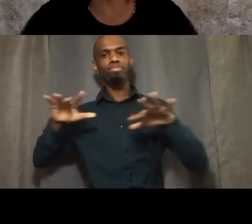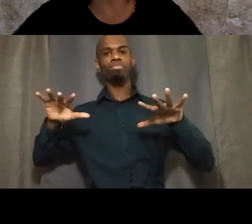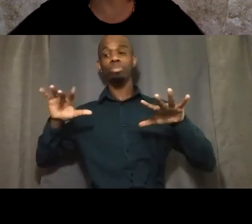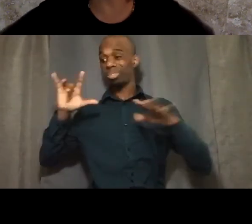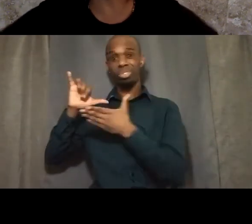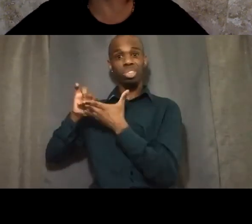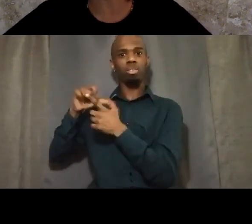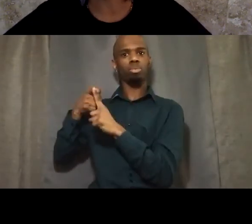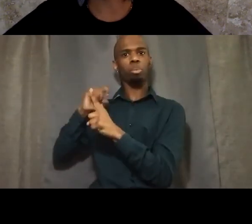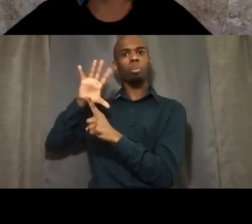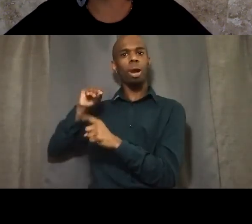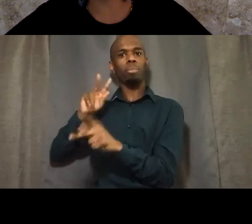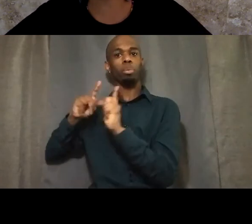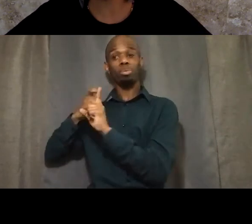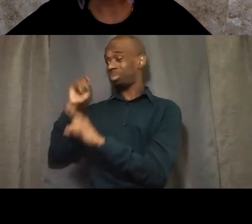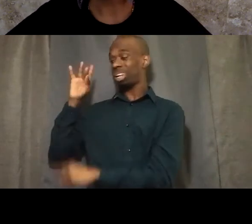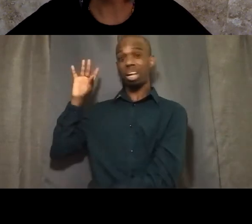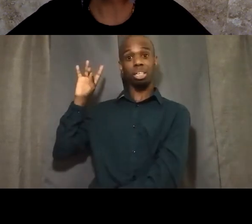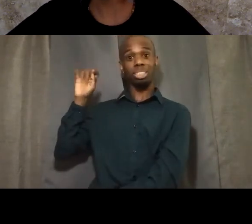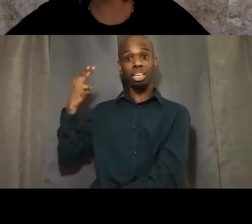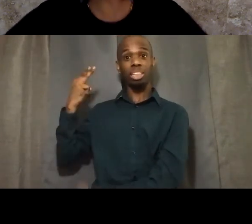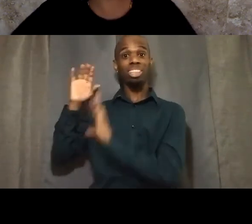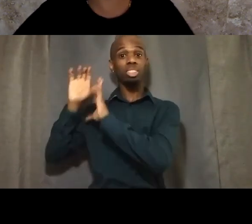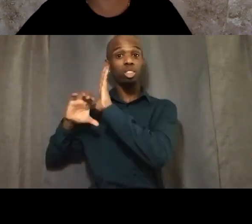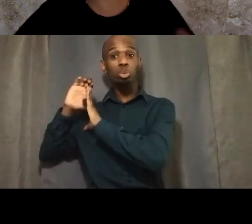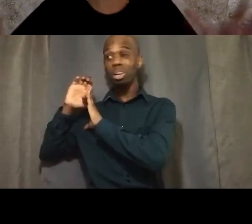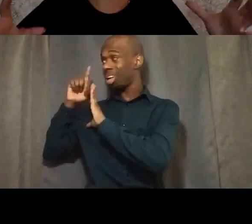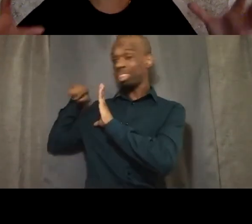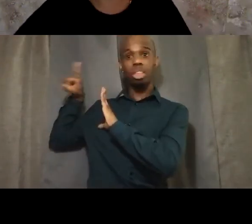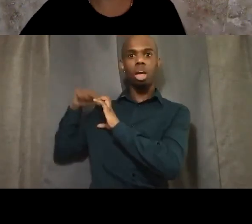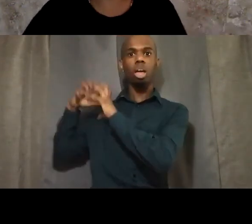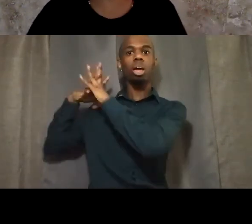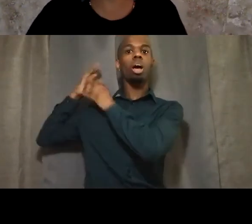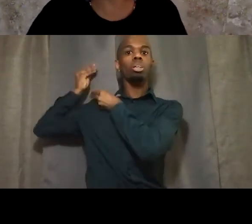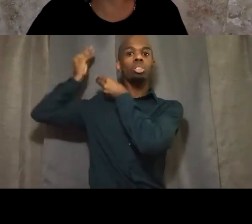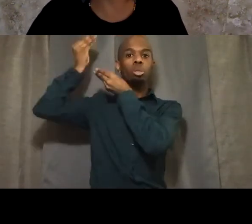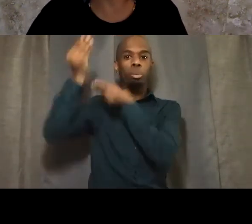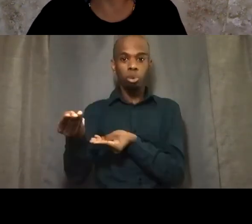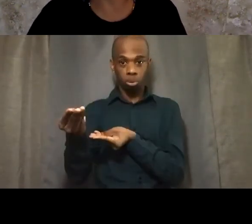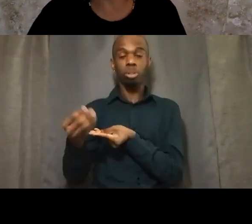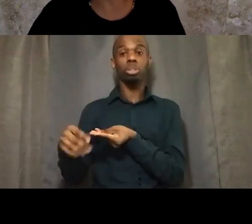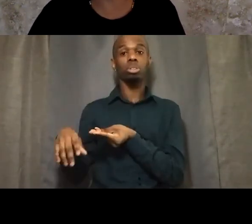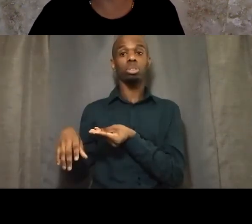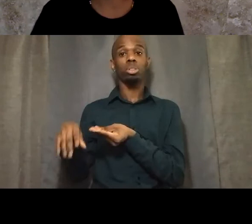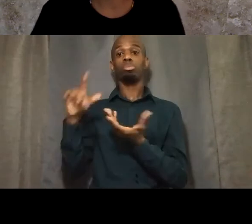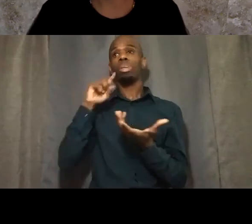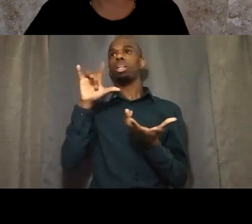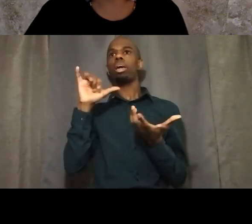when we think about people like the founder of the AME church, right.